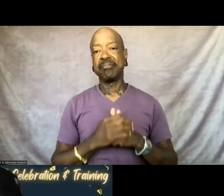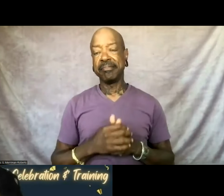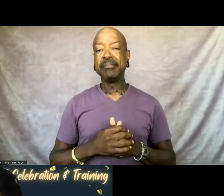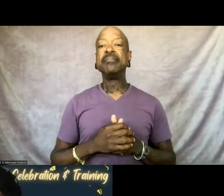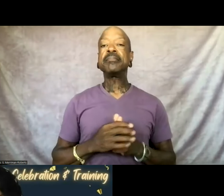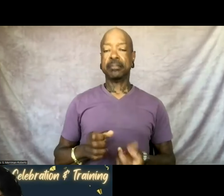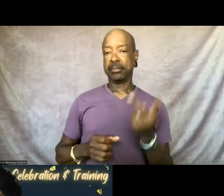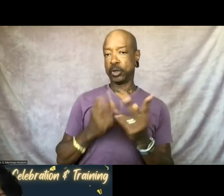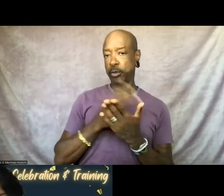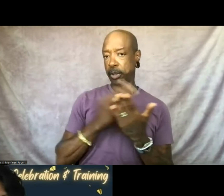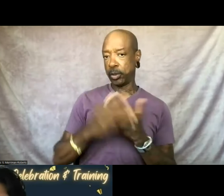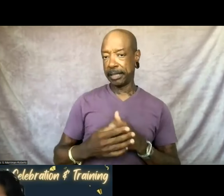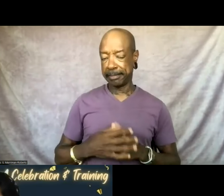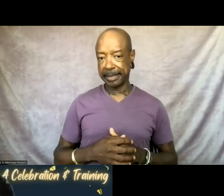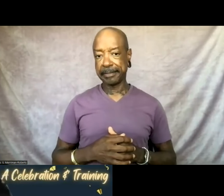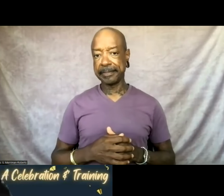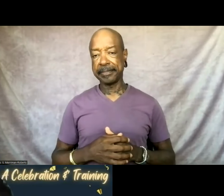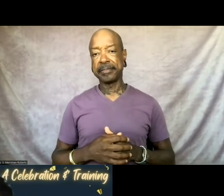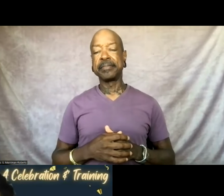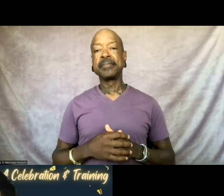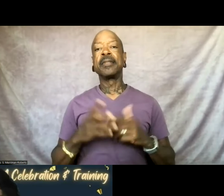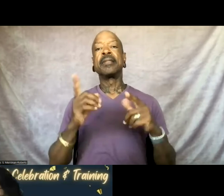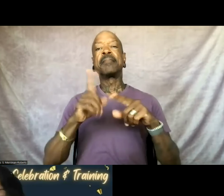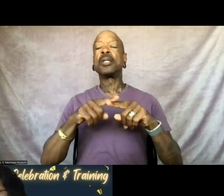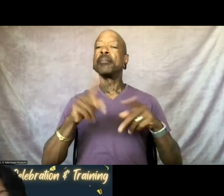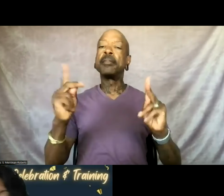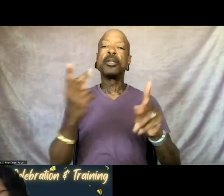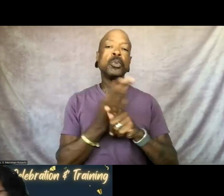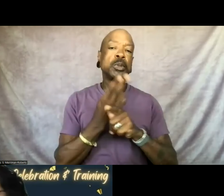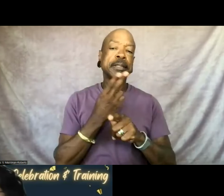disabilities. So this is a big change. It provides